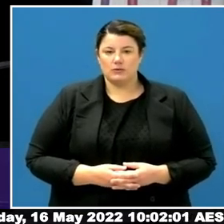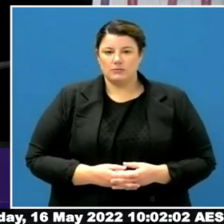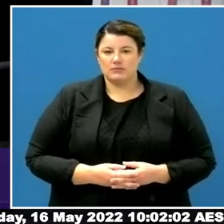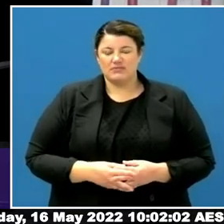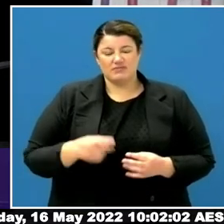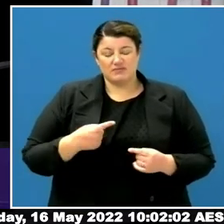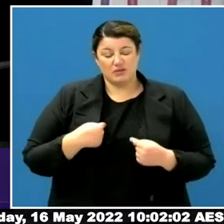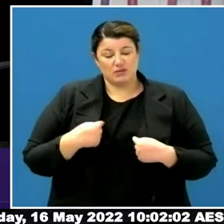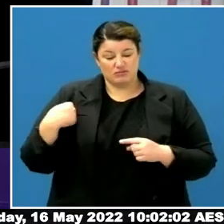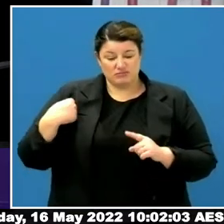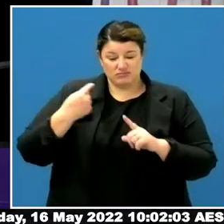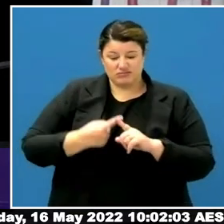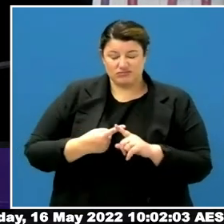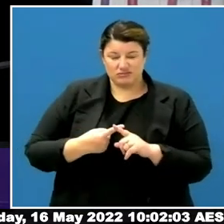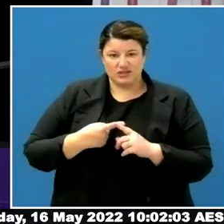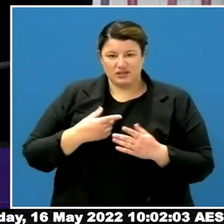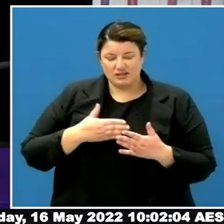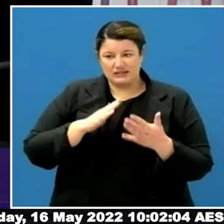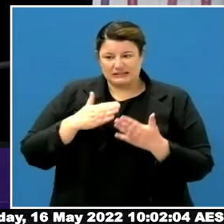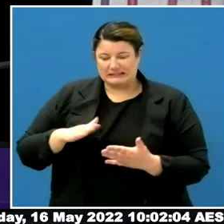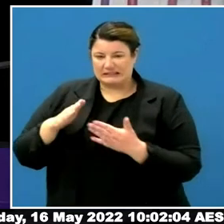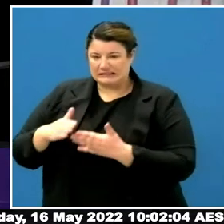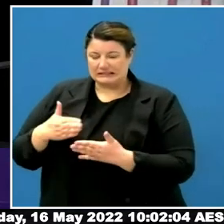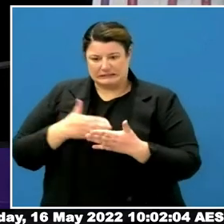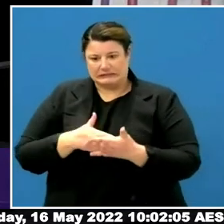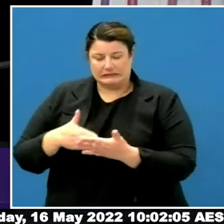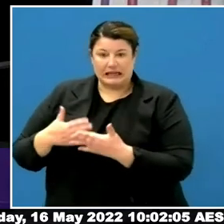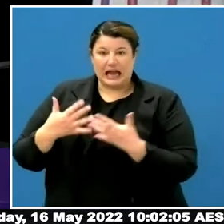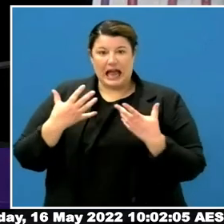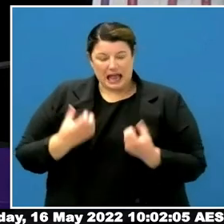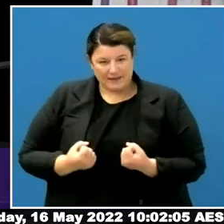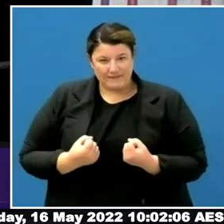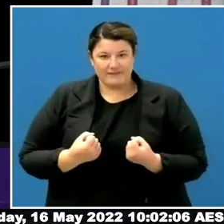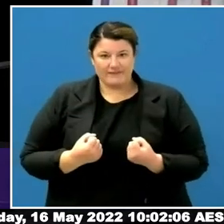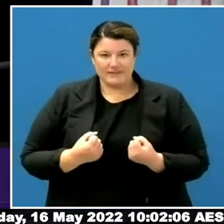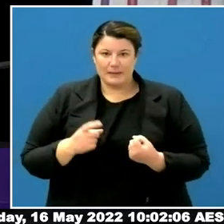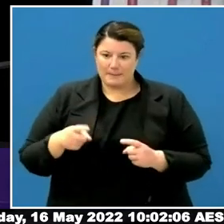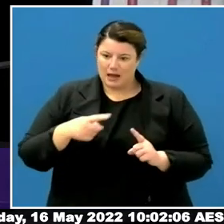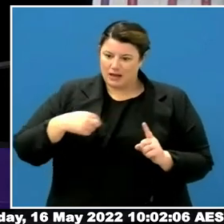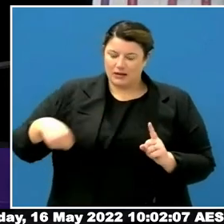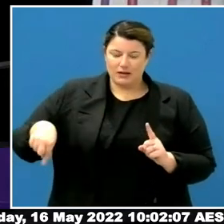Royal Commission, but they have been met by dint of extraordinary efforts on the part of